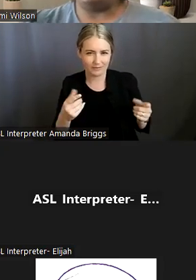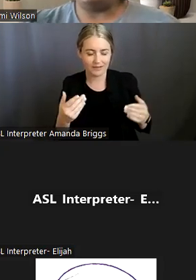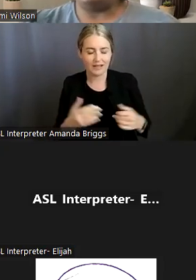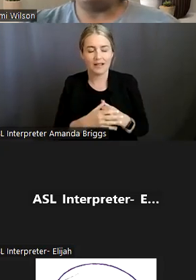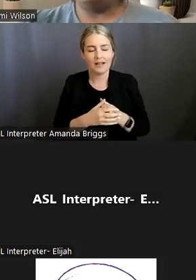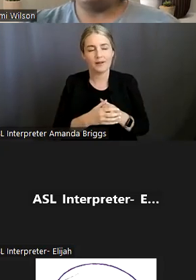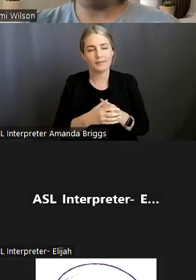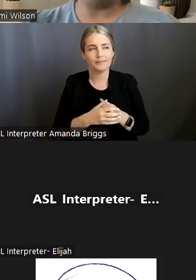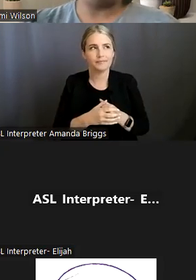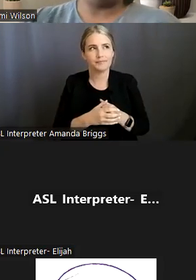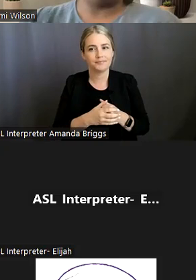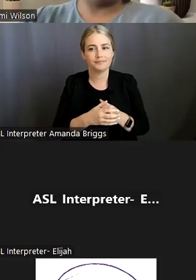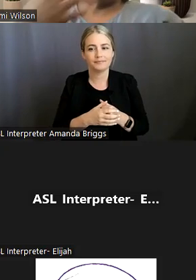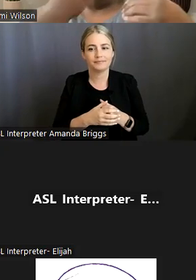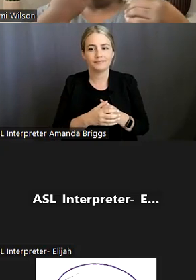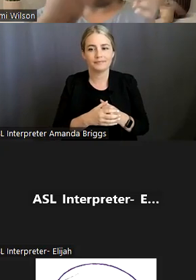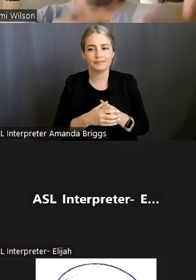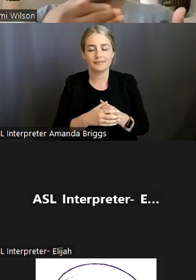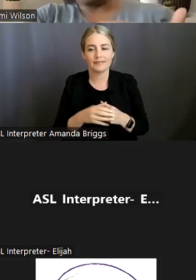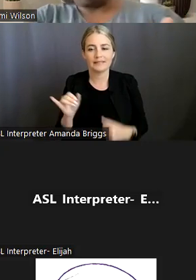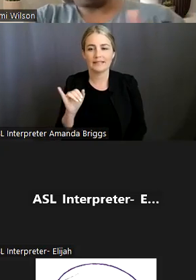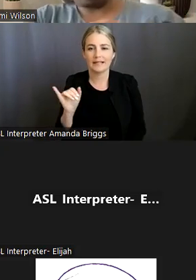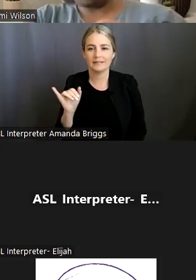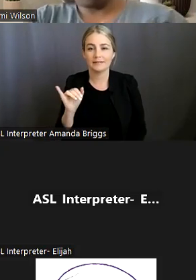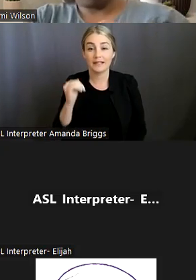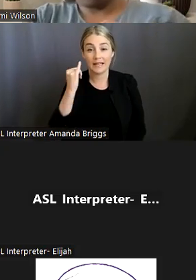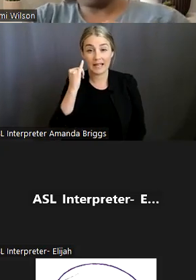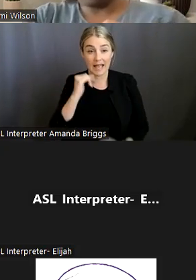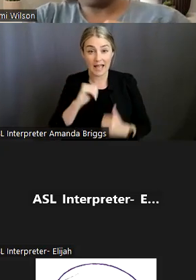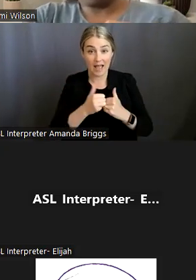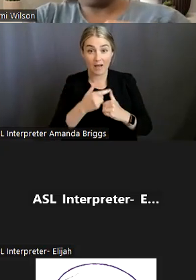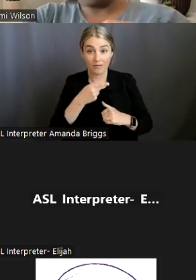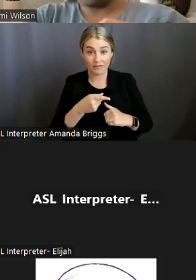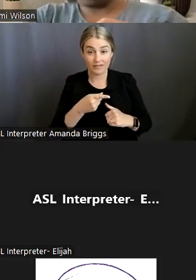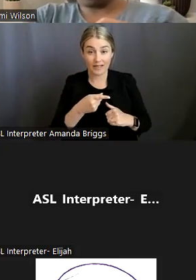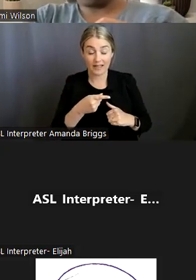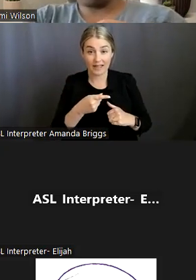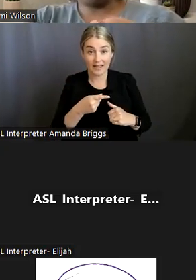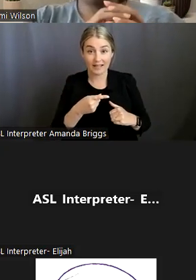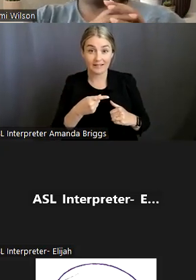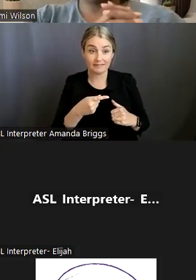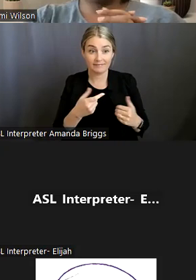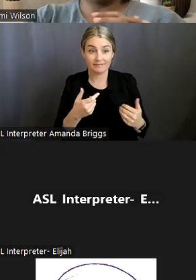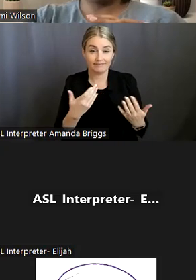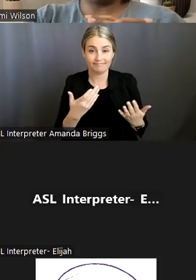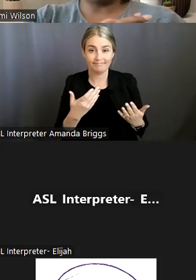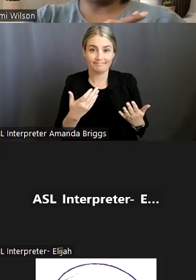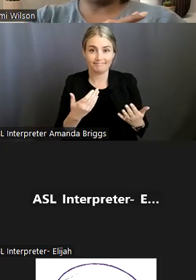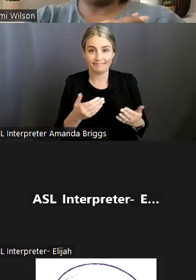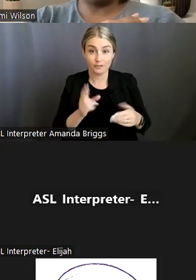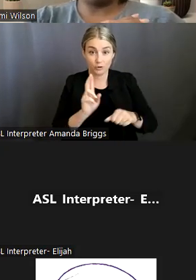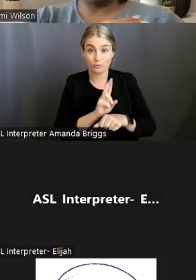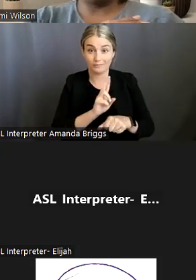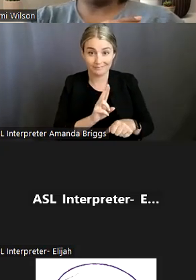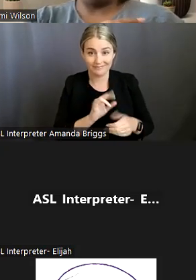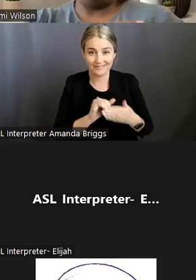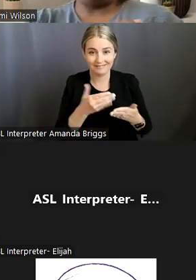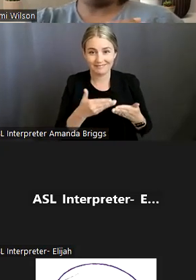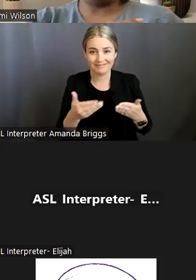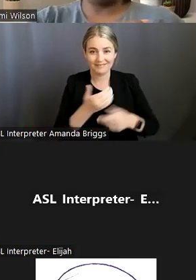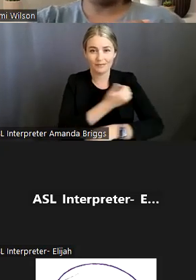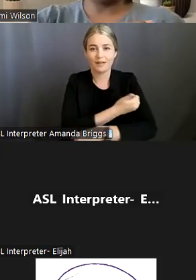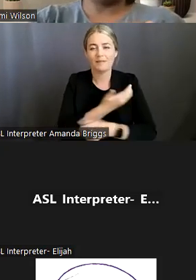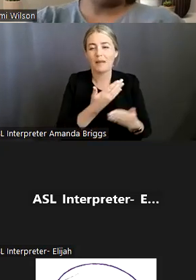not, as far as how they administer the substance. They also might use more or a different